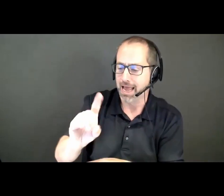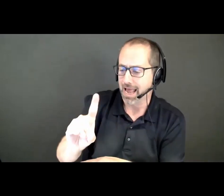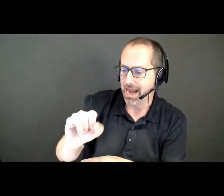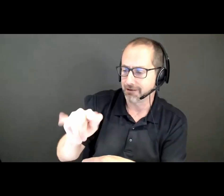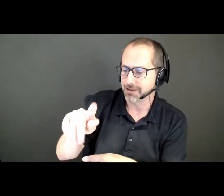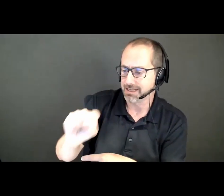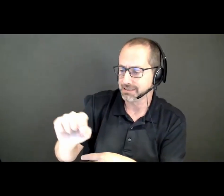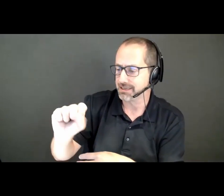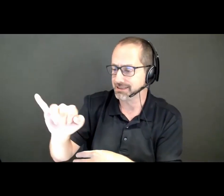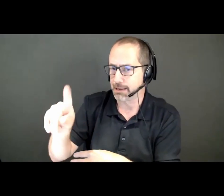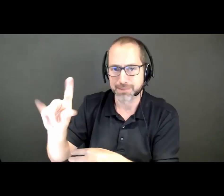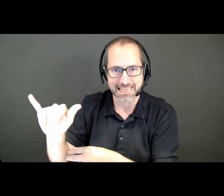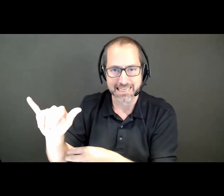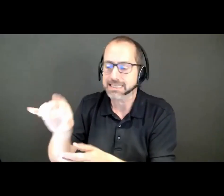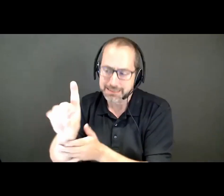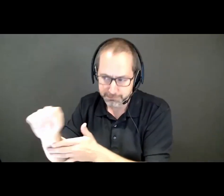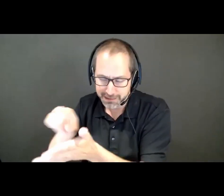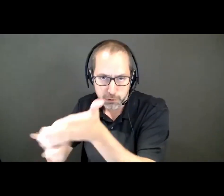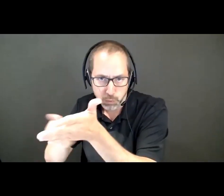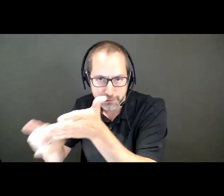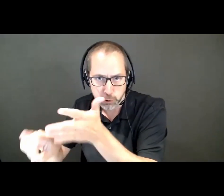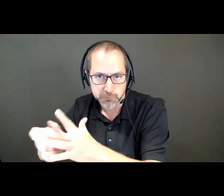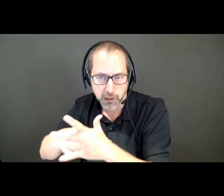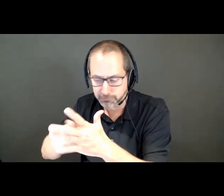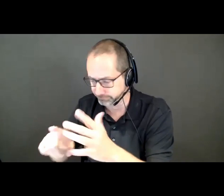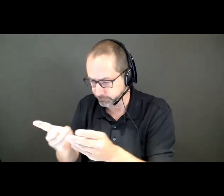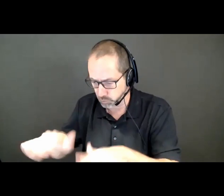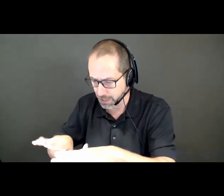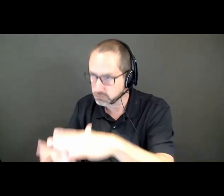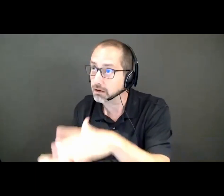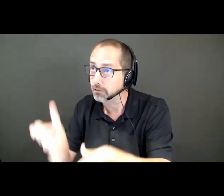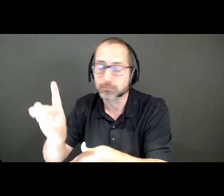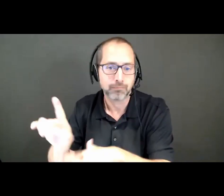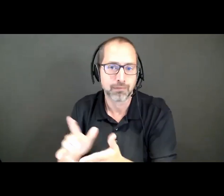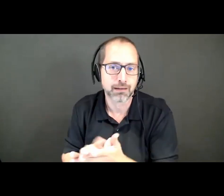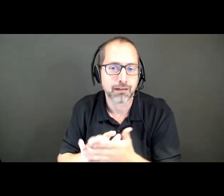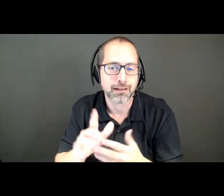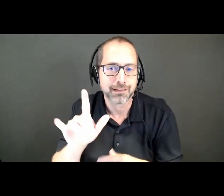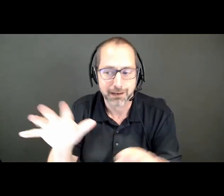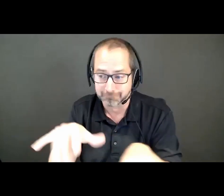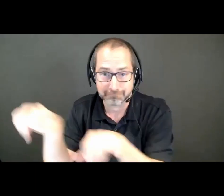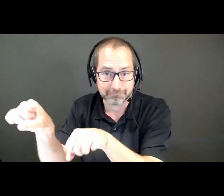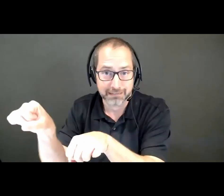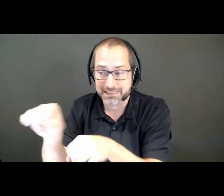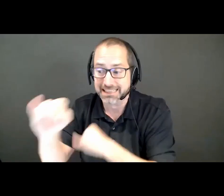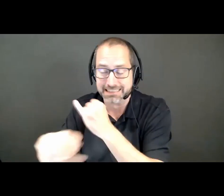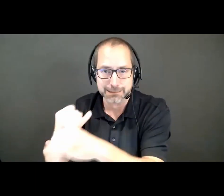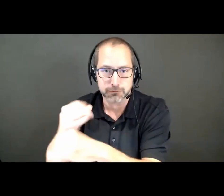from the Ground Up". The series is hosted by the Institute for Disability and Rehabilitation